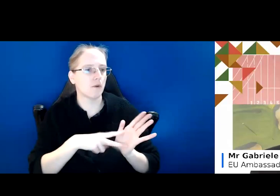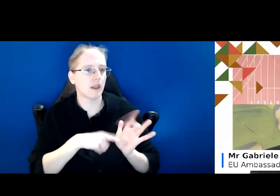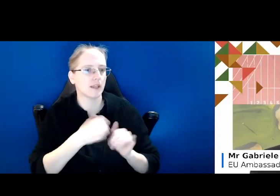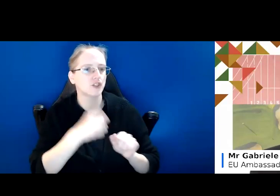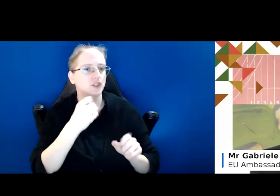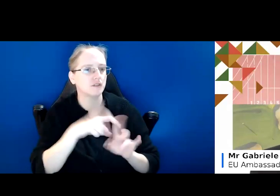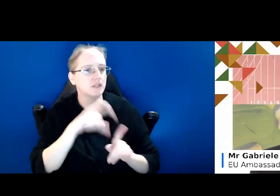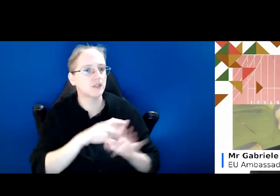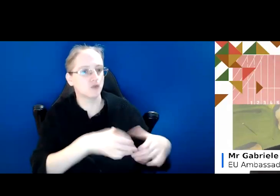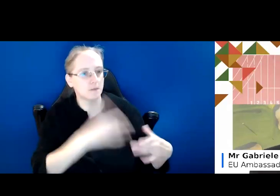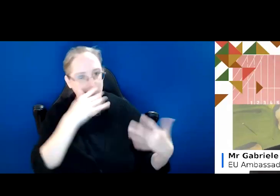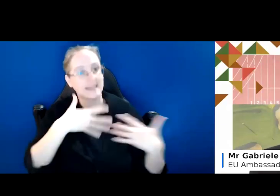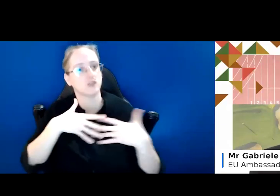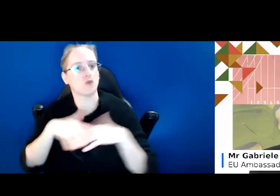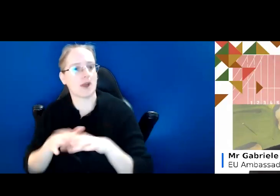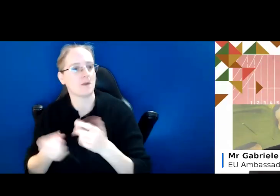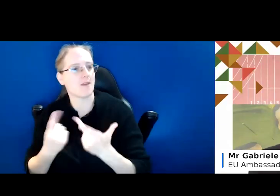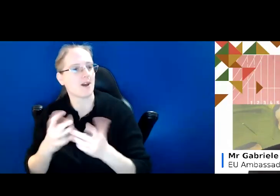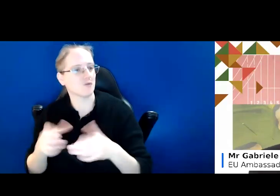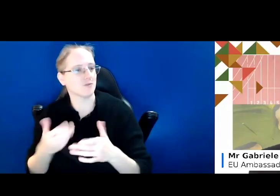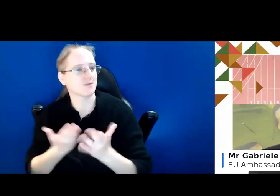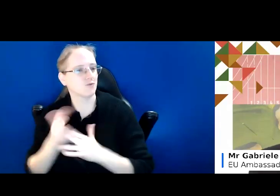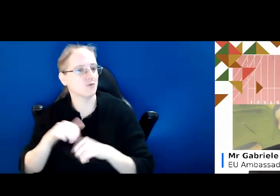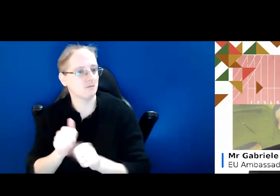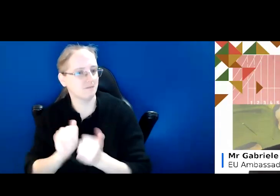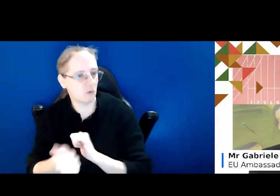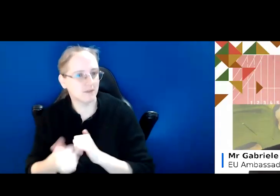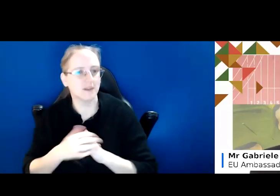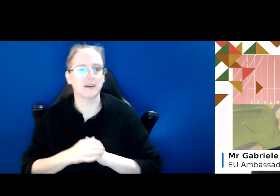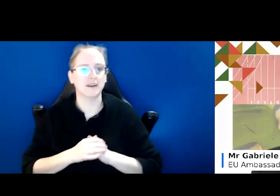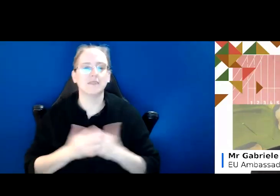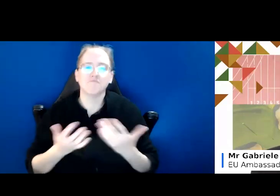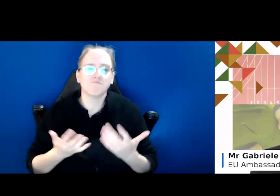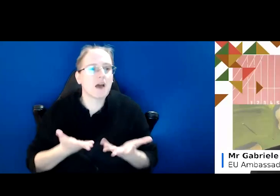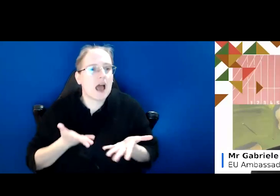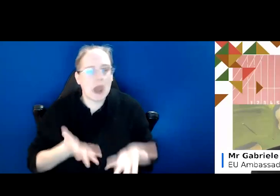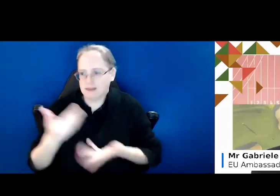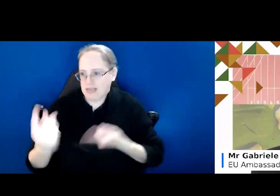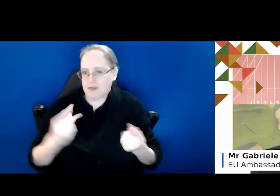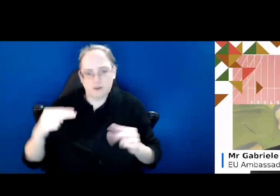thereby enabling the majority to see others for their merits only,